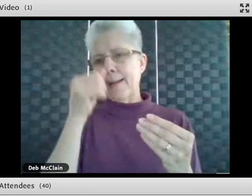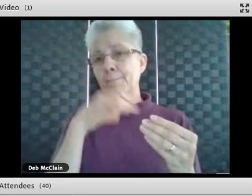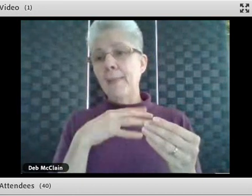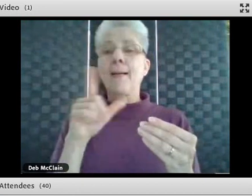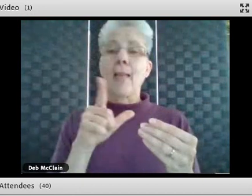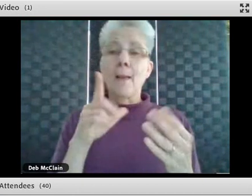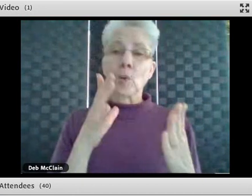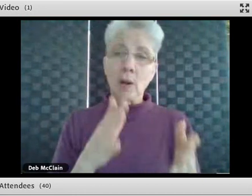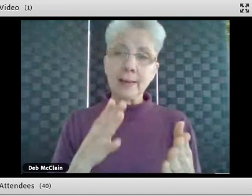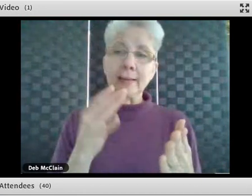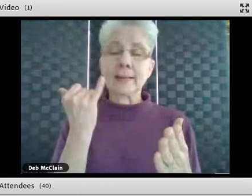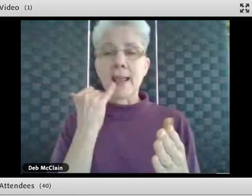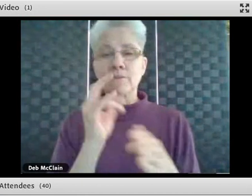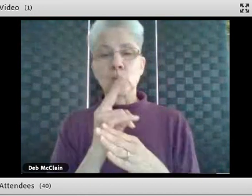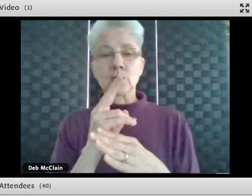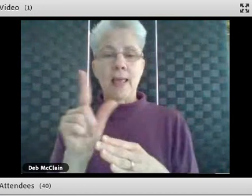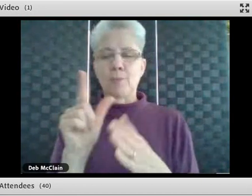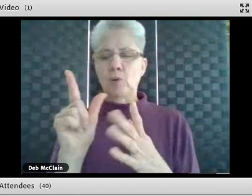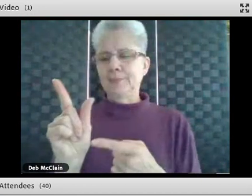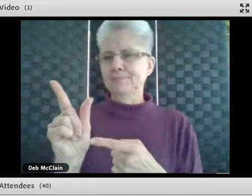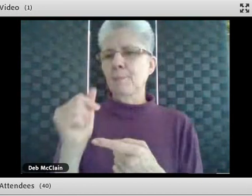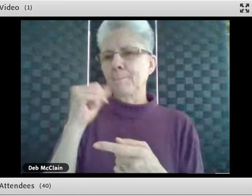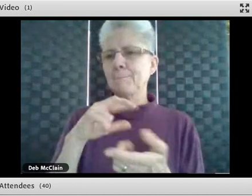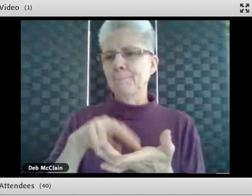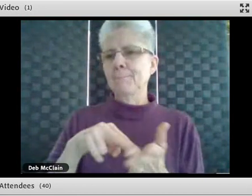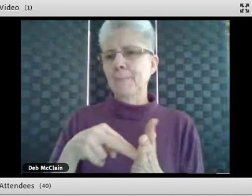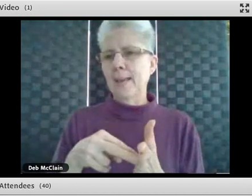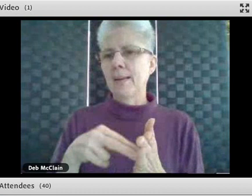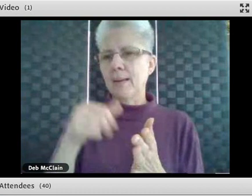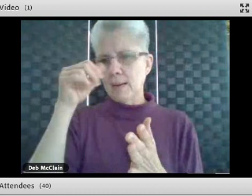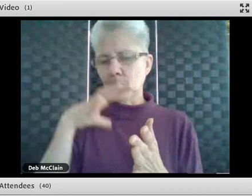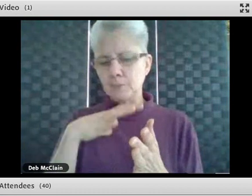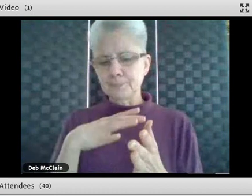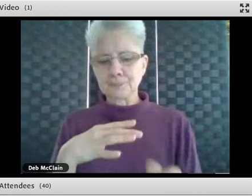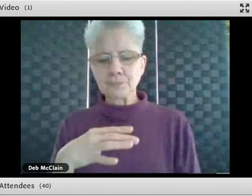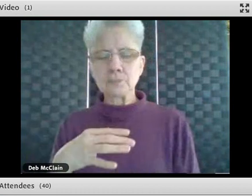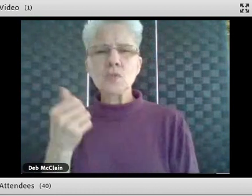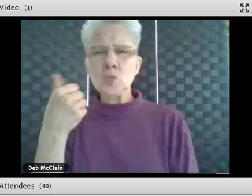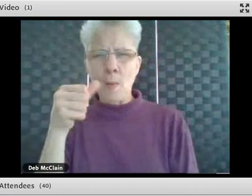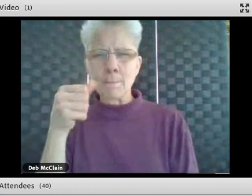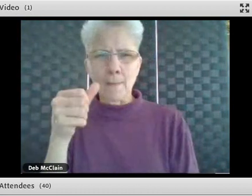if you use the term "librarian," and that's... So kind of keep that in mind, that there's still kind of